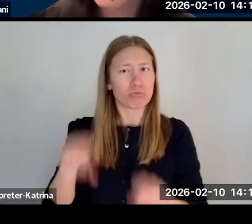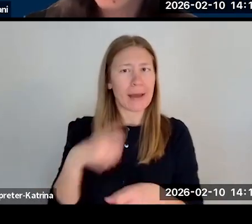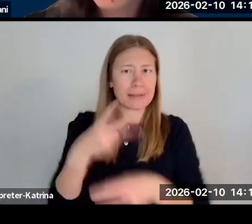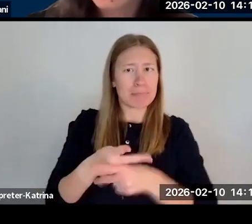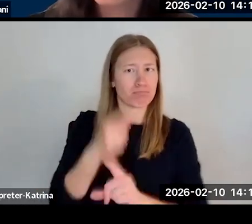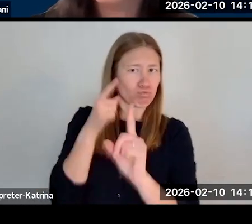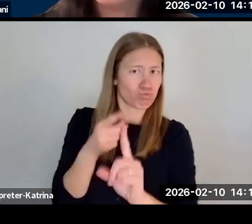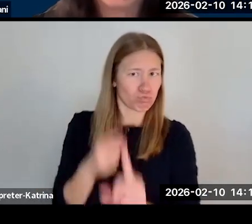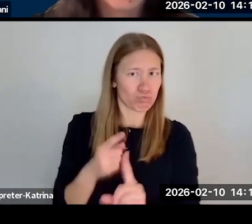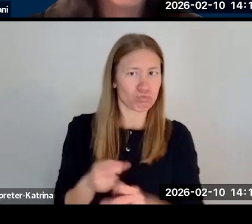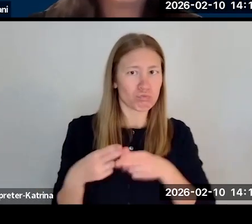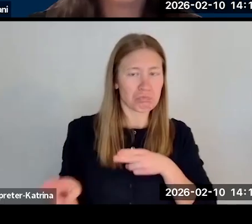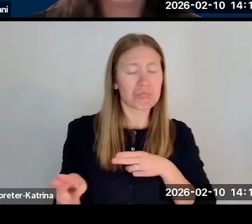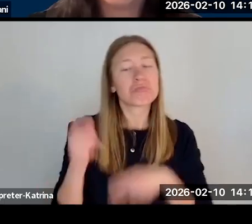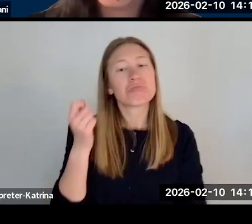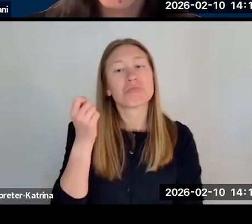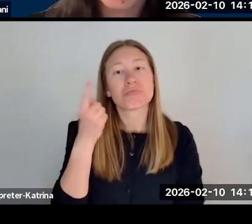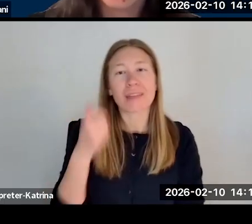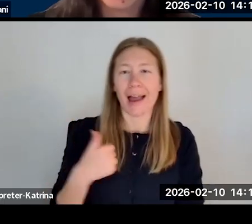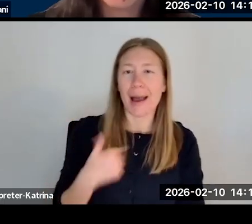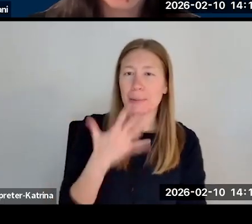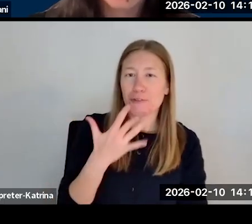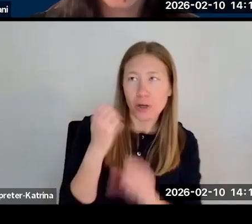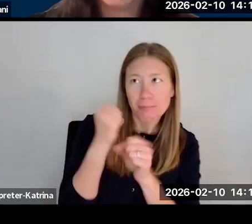to think about it is if you were looking at a picture